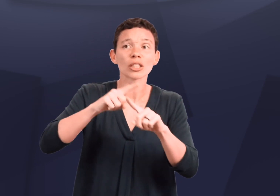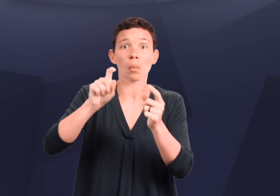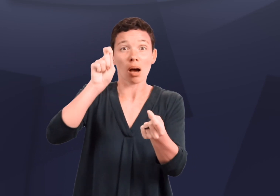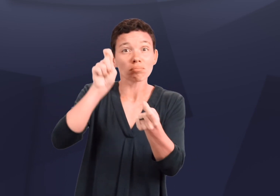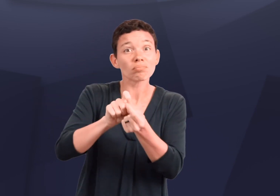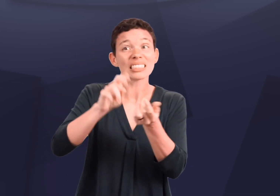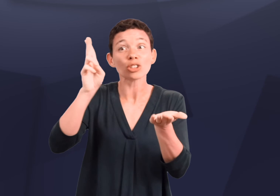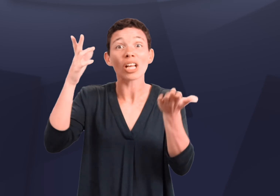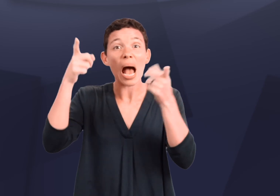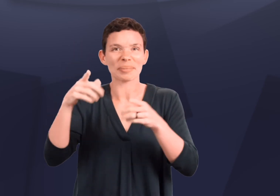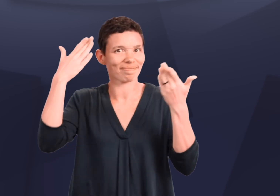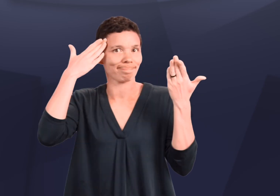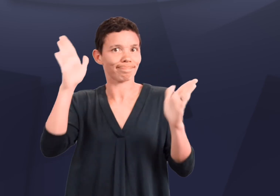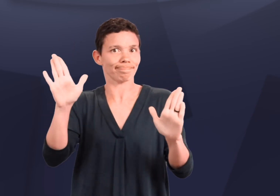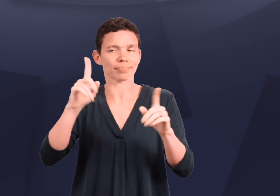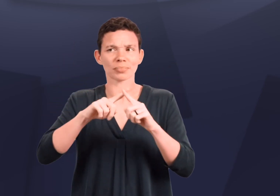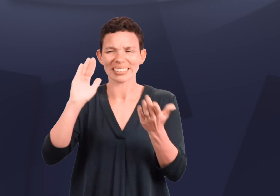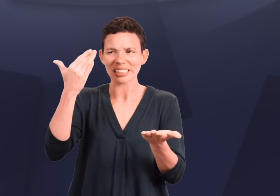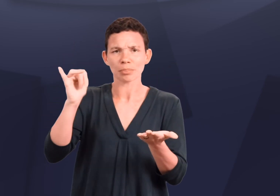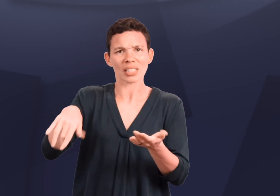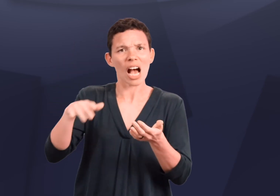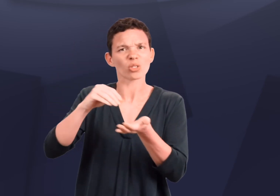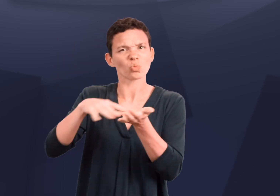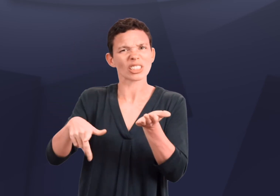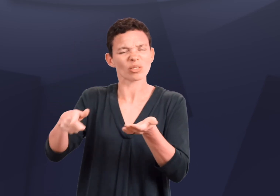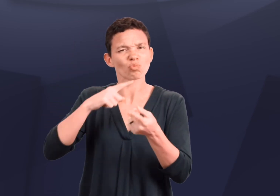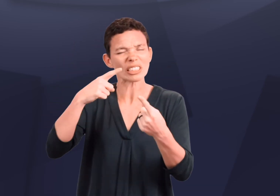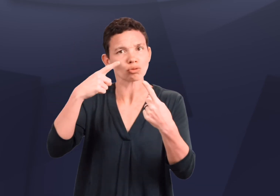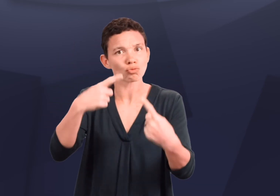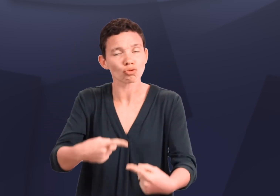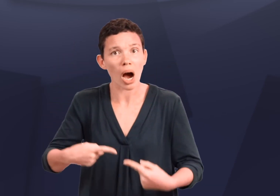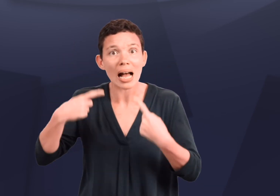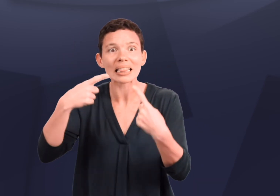Maybe there was neglect. Maybe language deprivation. The details aren't known.